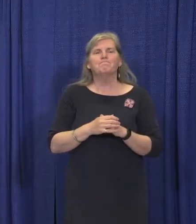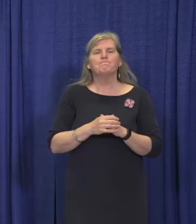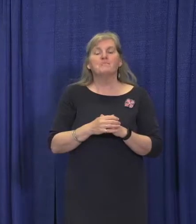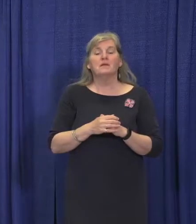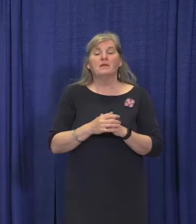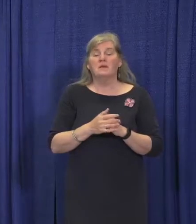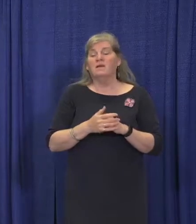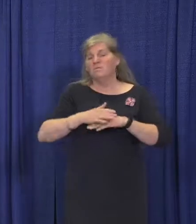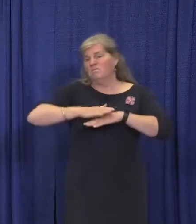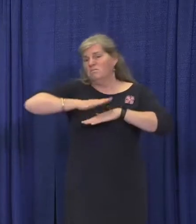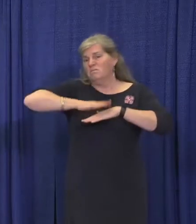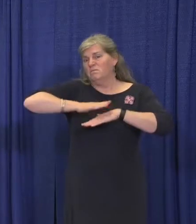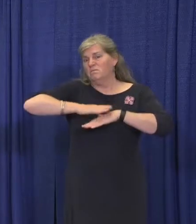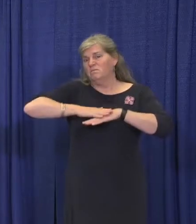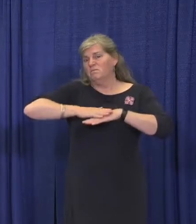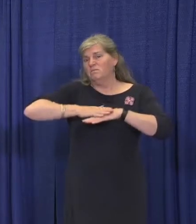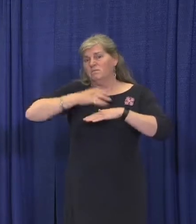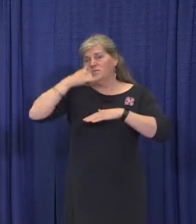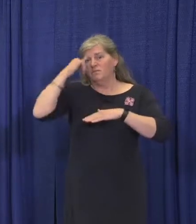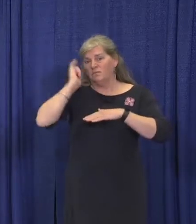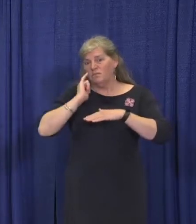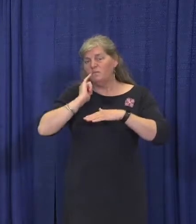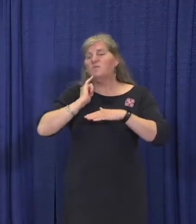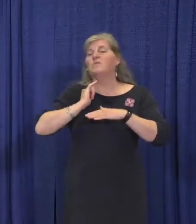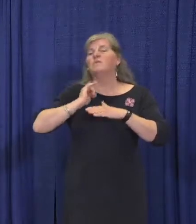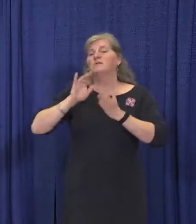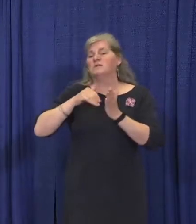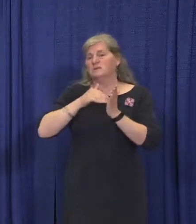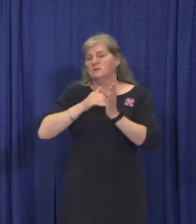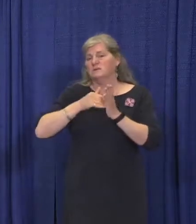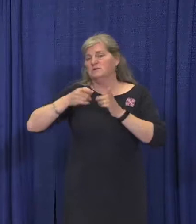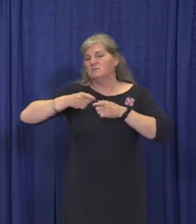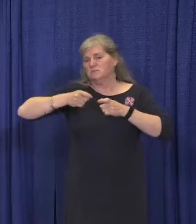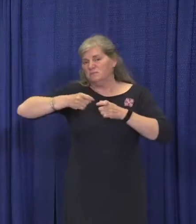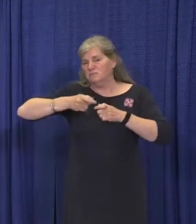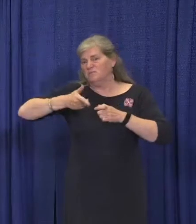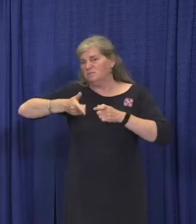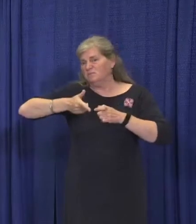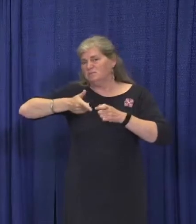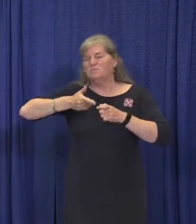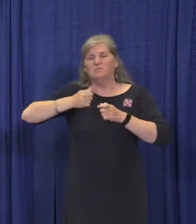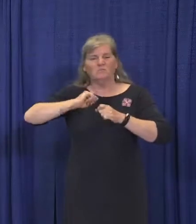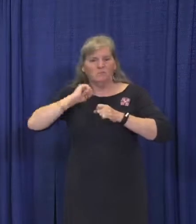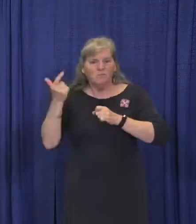Certain guidance has been provided by Yukon communicable disease control to all student